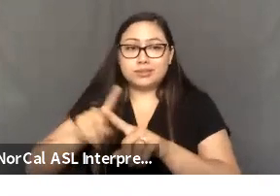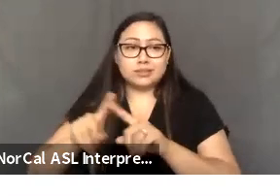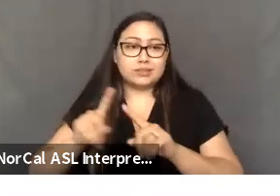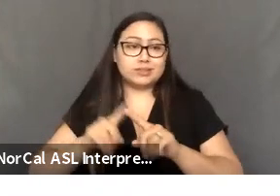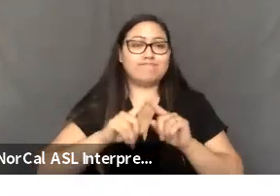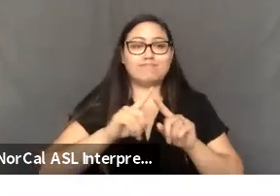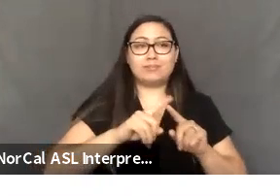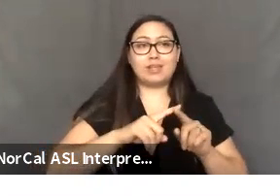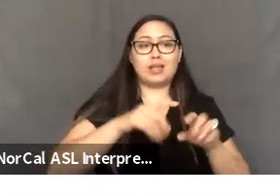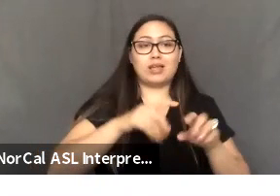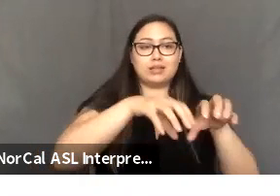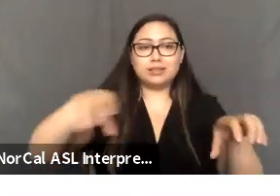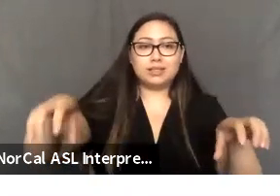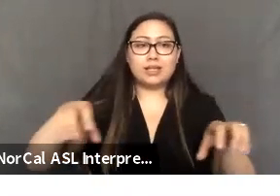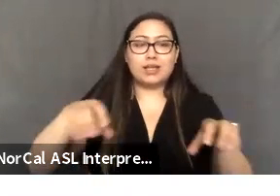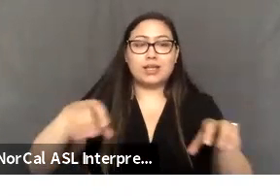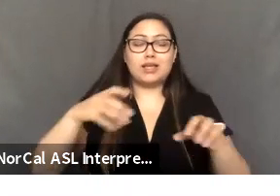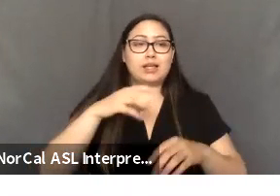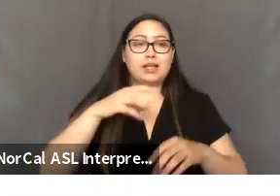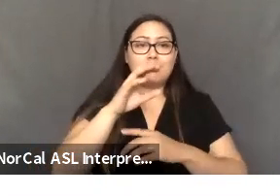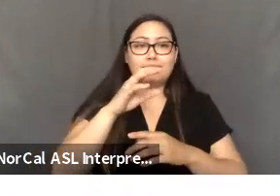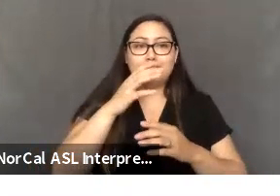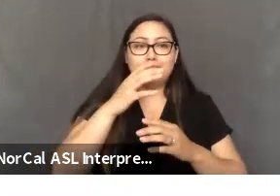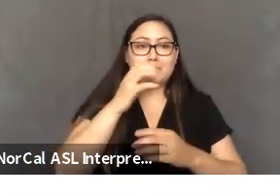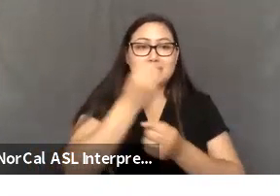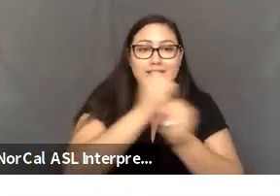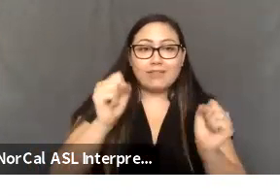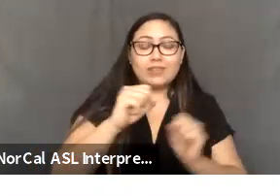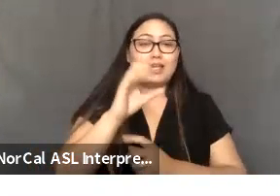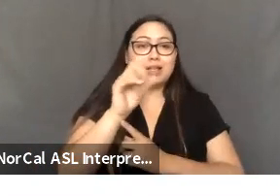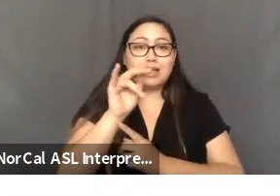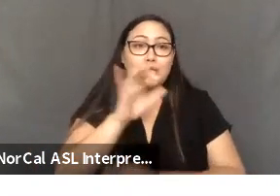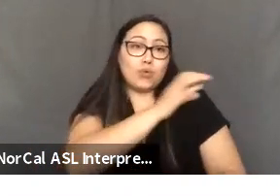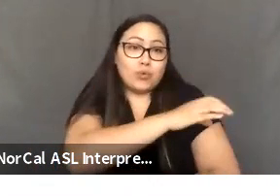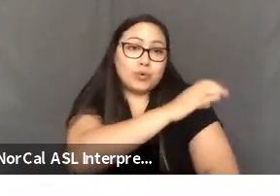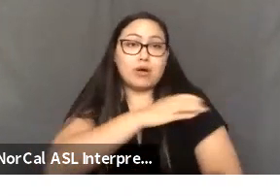operations. Everybody takes ownership and responsibility for equal access. I'm like